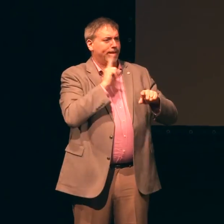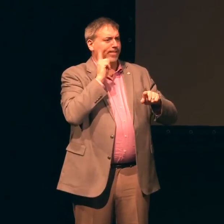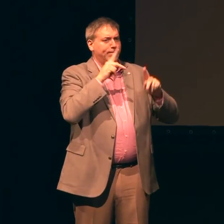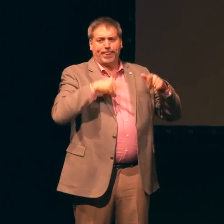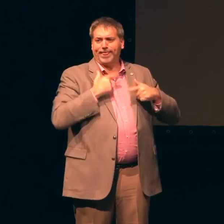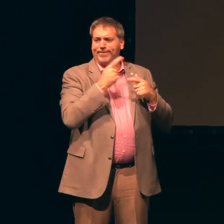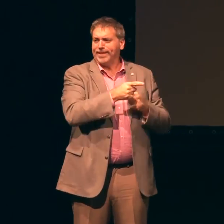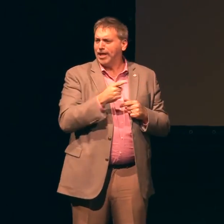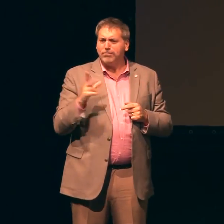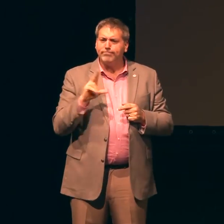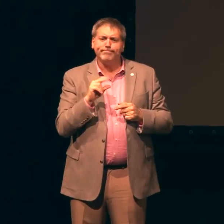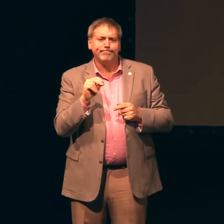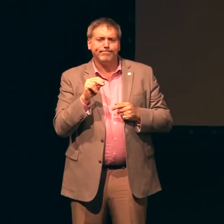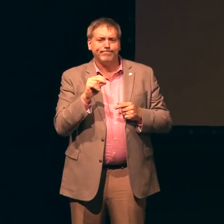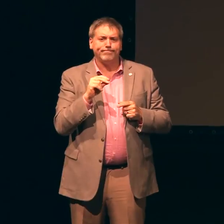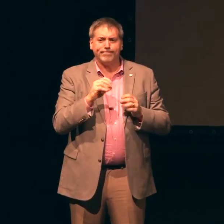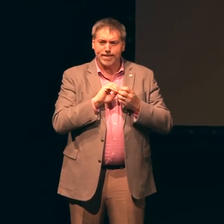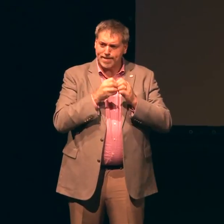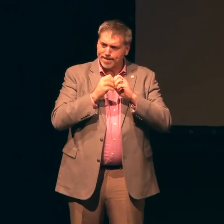buildings with all Deaf residents in there, they